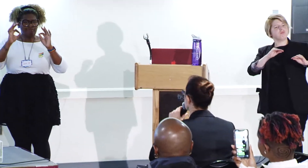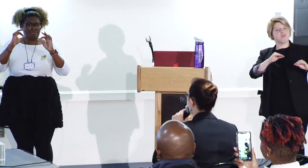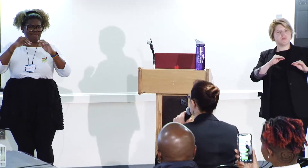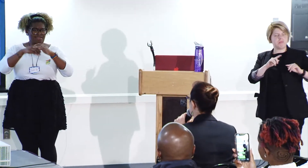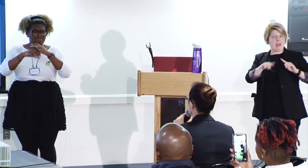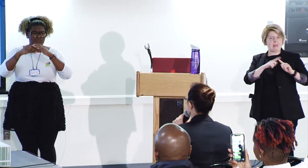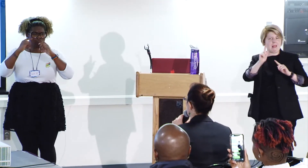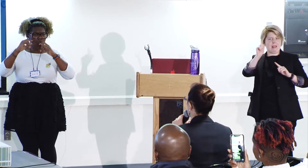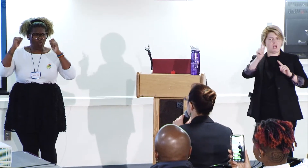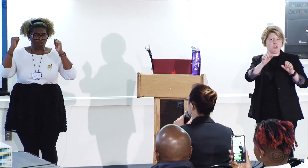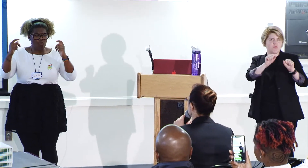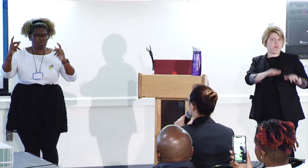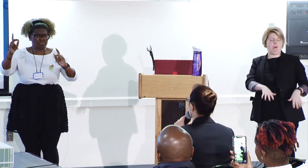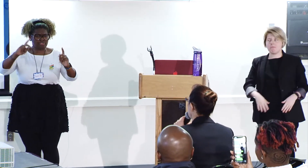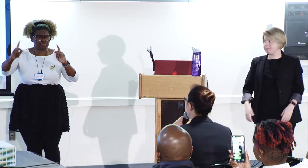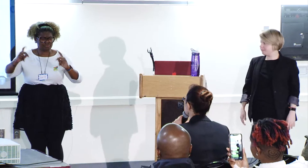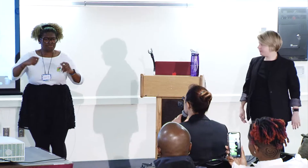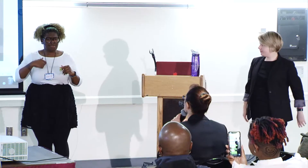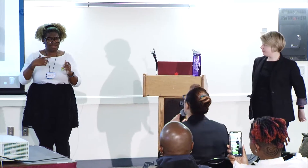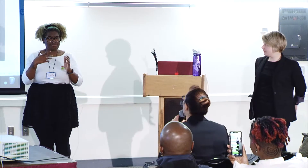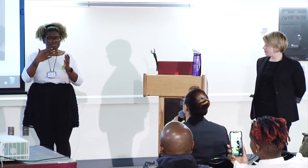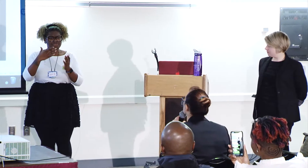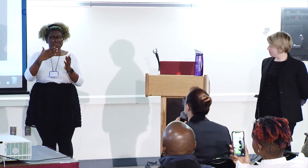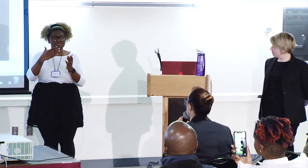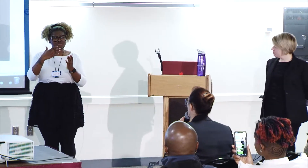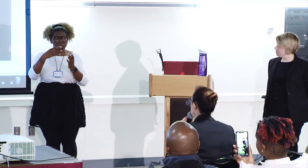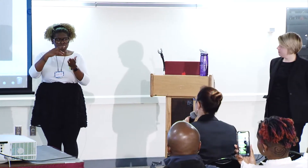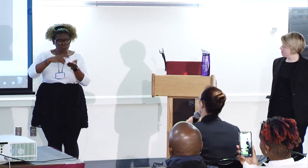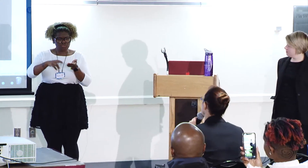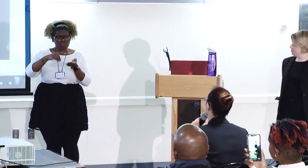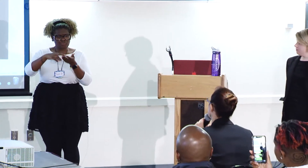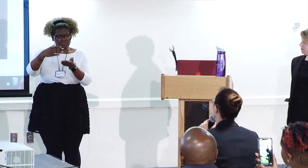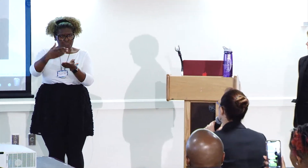Sign language is wonderful. It's great access for everyone.